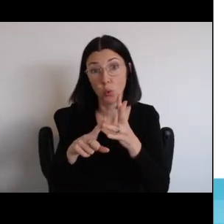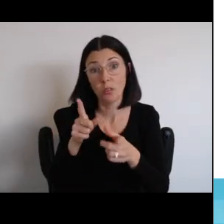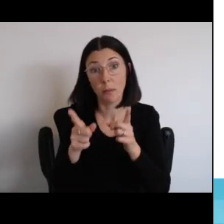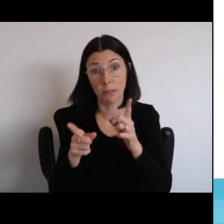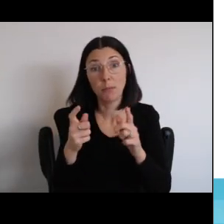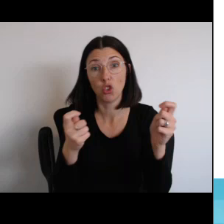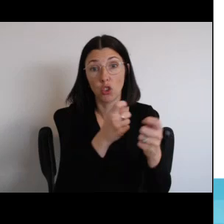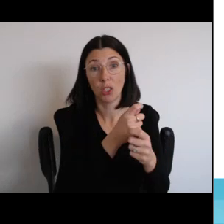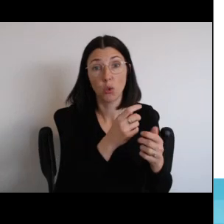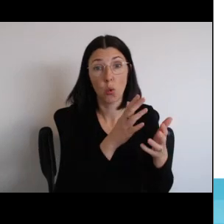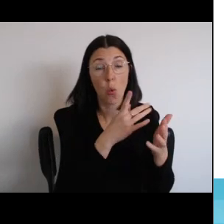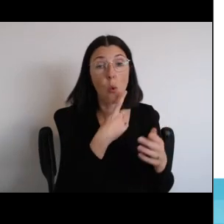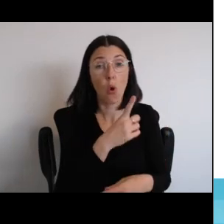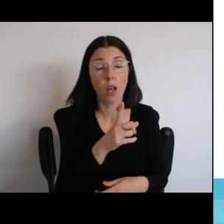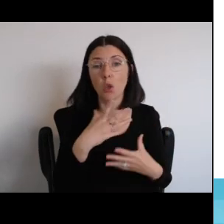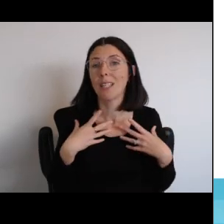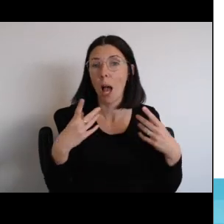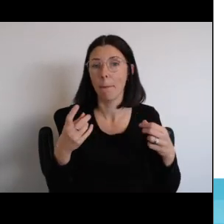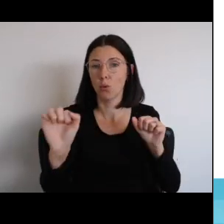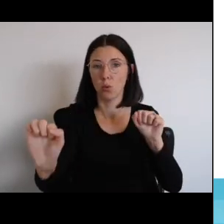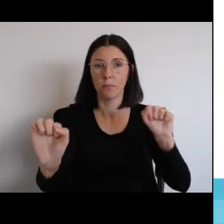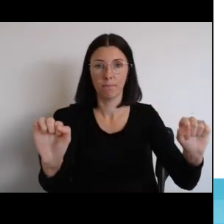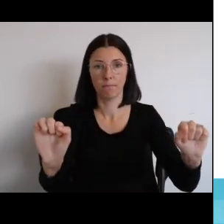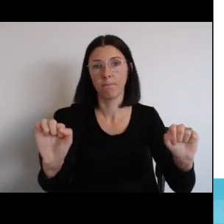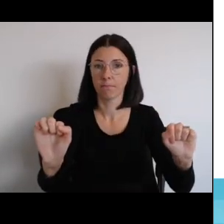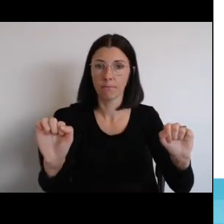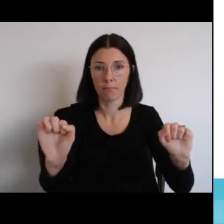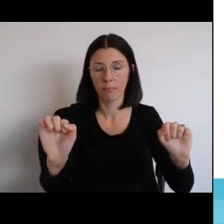you know it was legitimately their intent to change the orders when they made the parenting